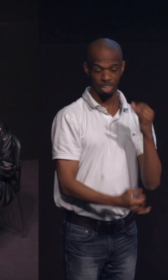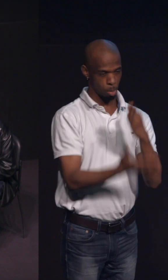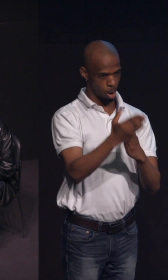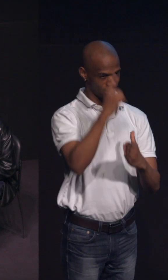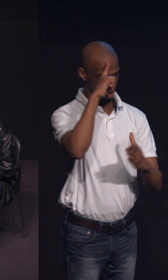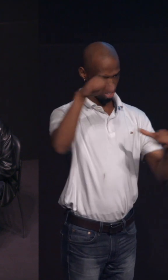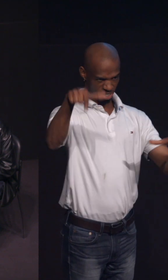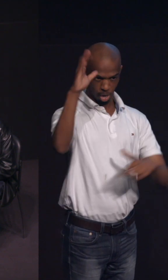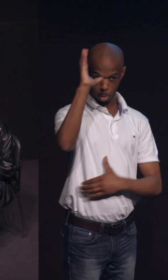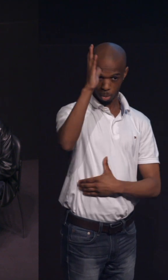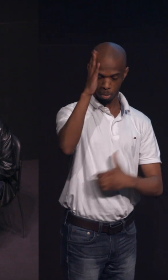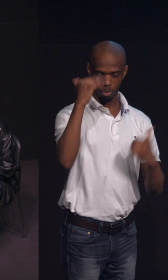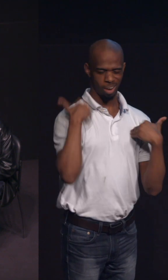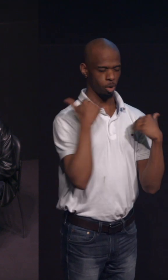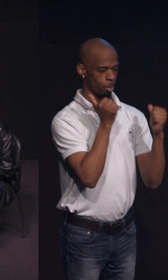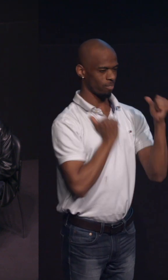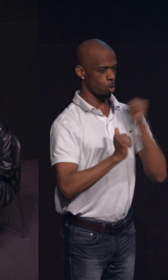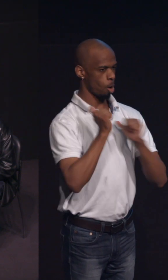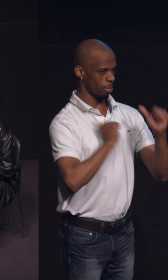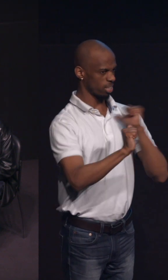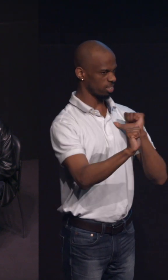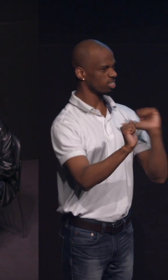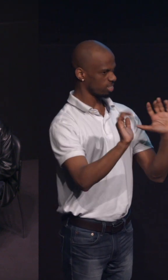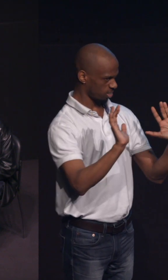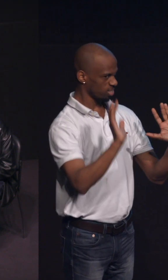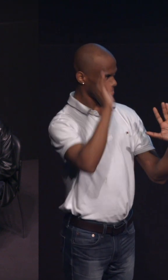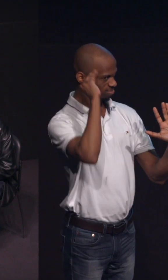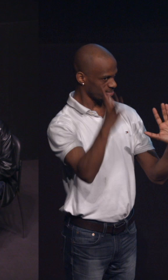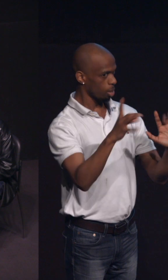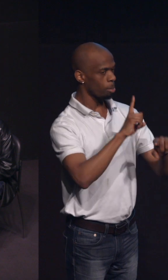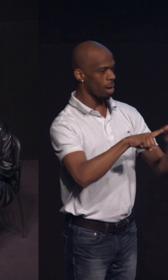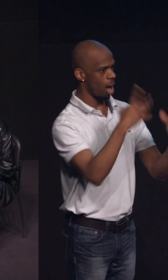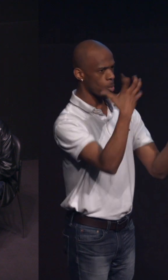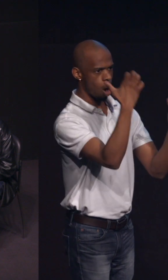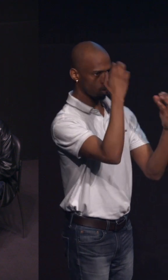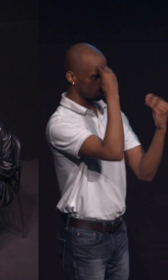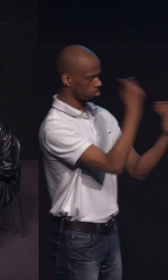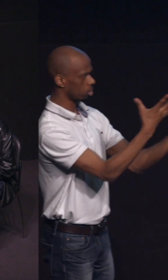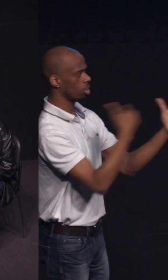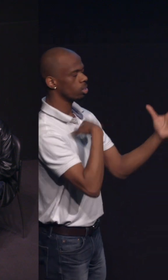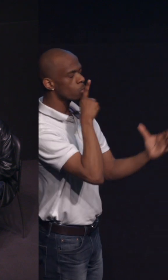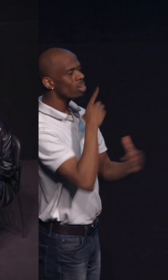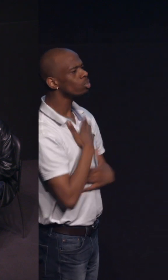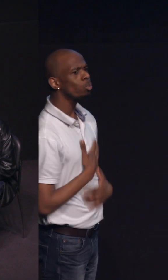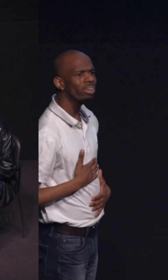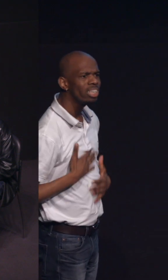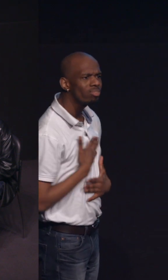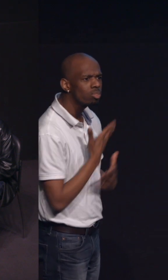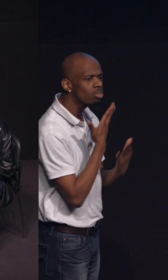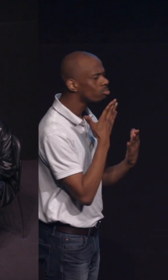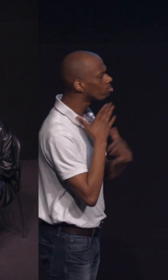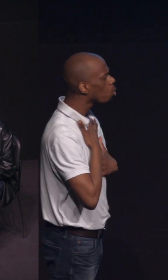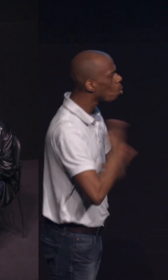is a performance but I'm just immensely grateful for the three of you answering the call, being in partnership with me.